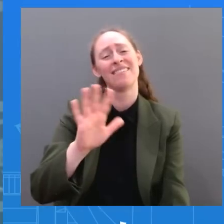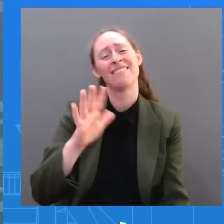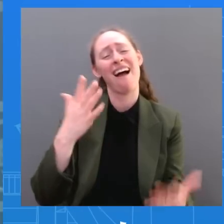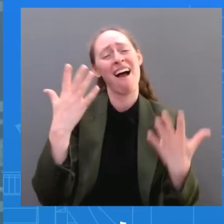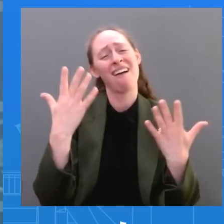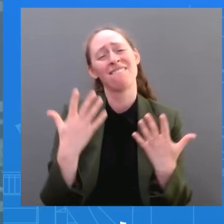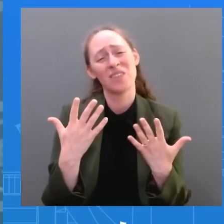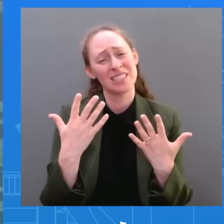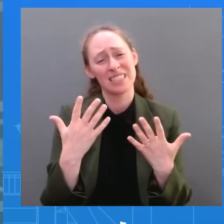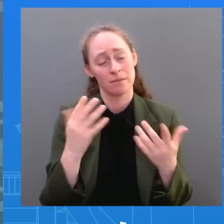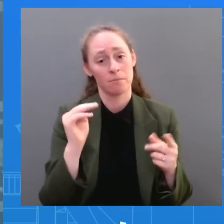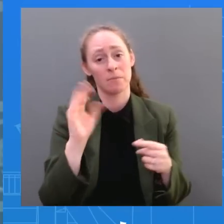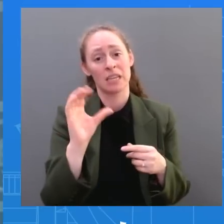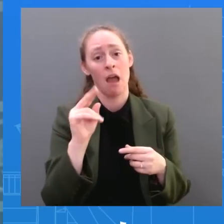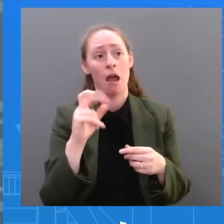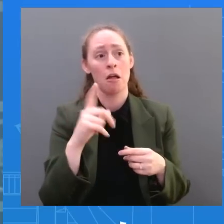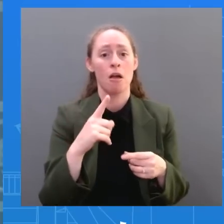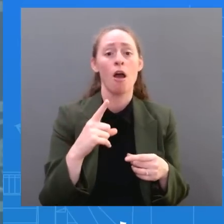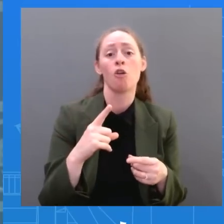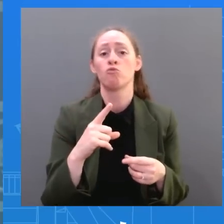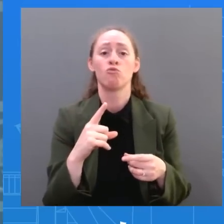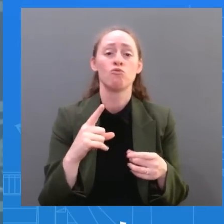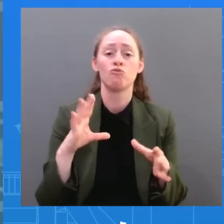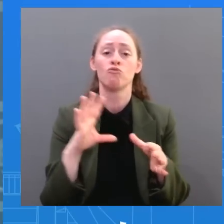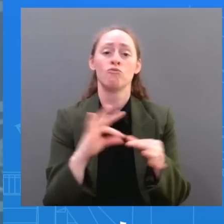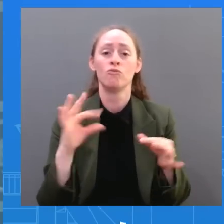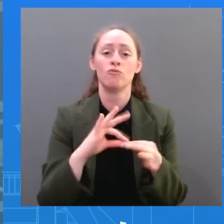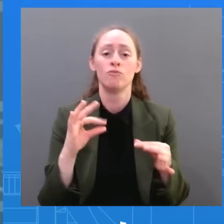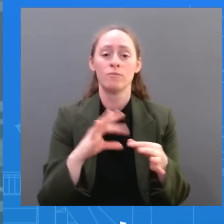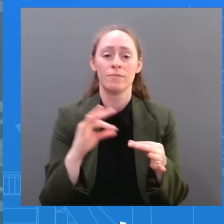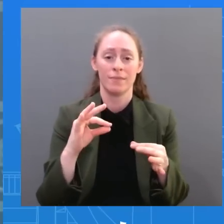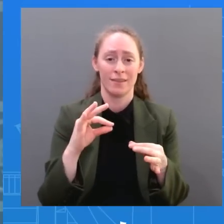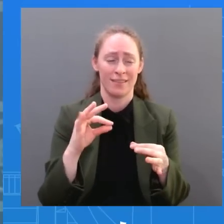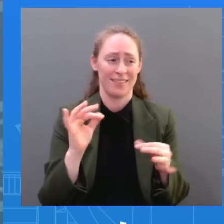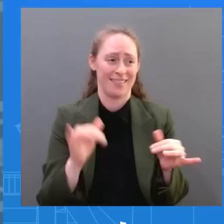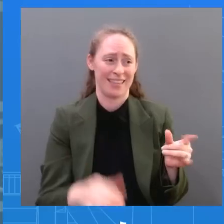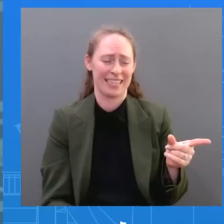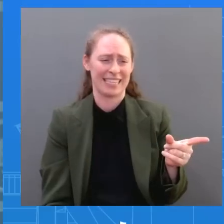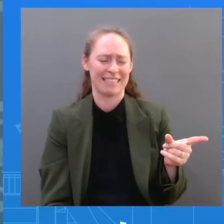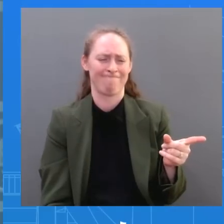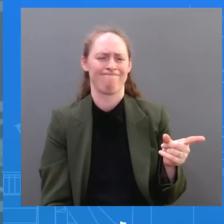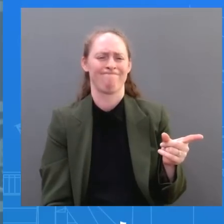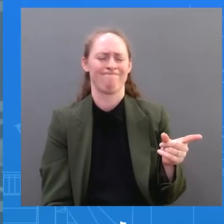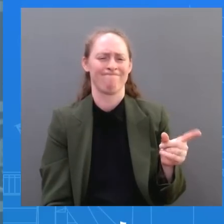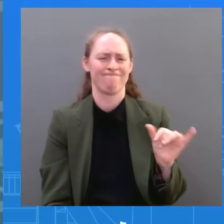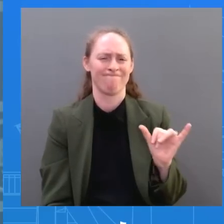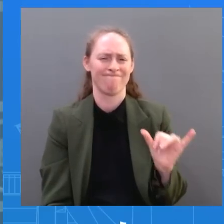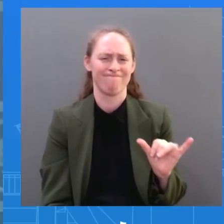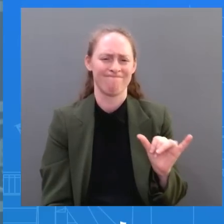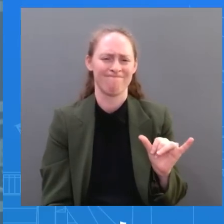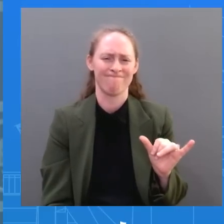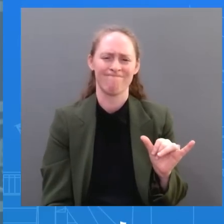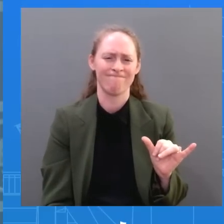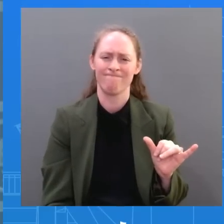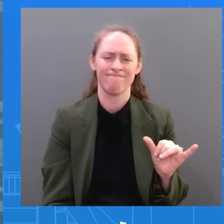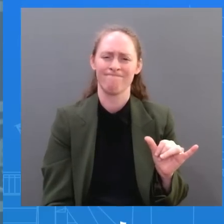That's how we see it. This competition bill is so -- is important for many reasons. So we're going to continue to work with Congress